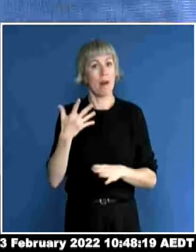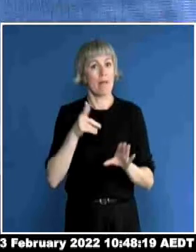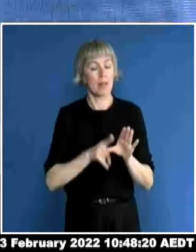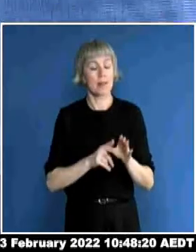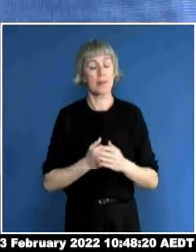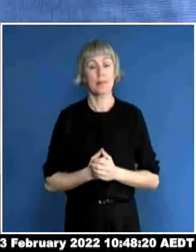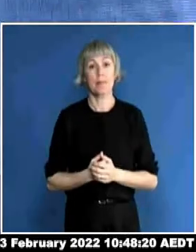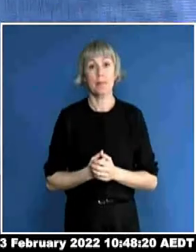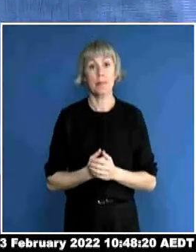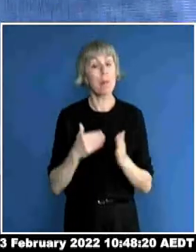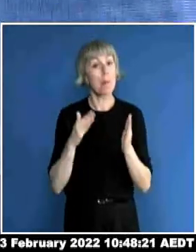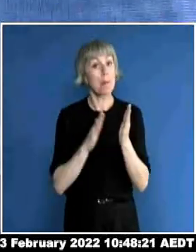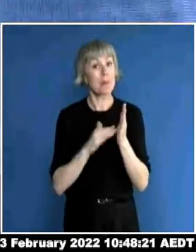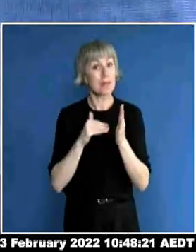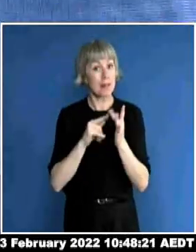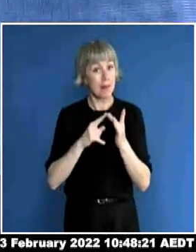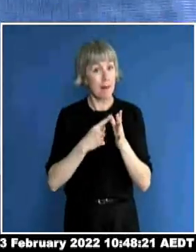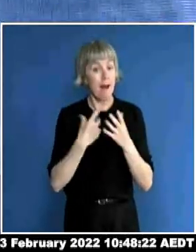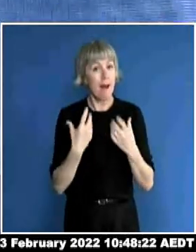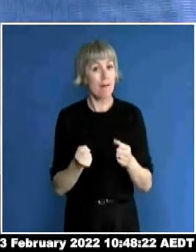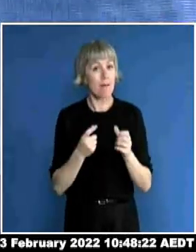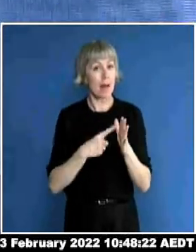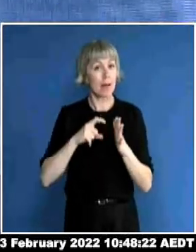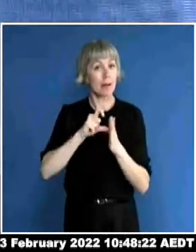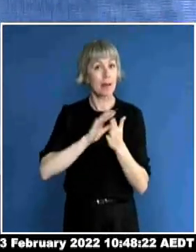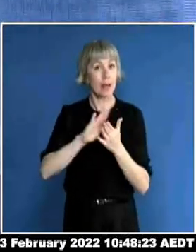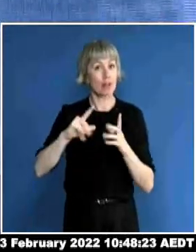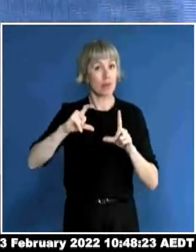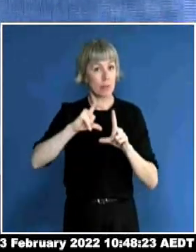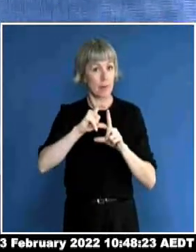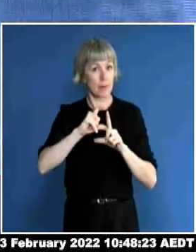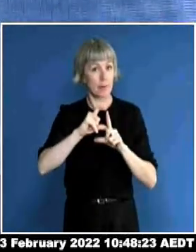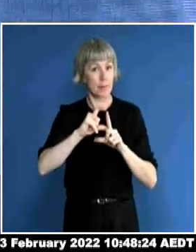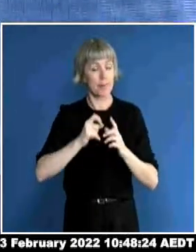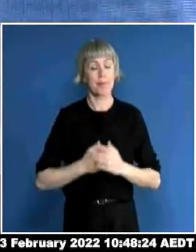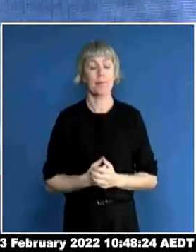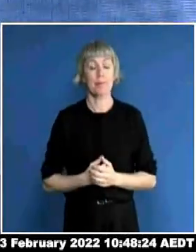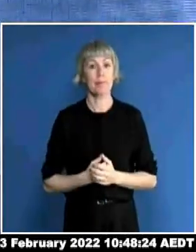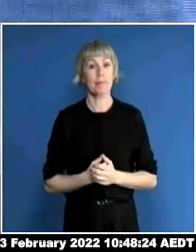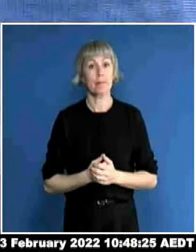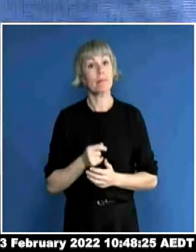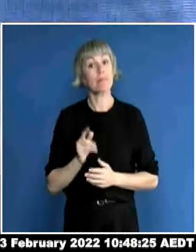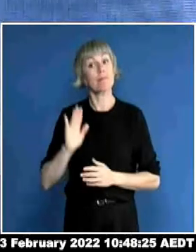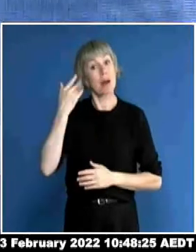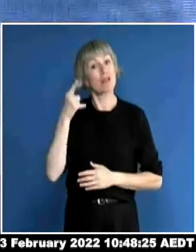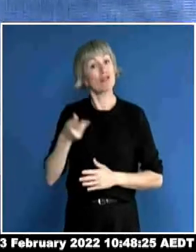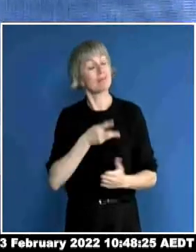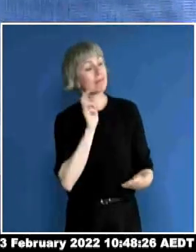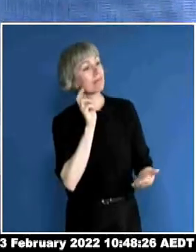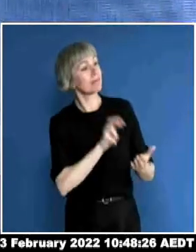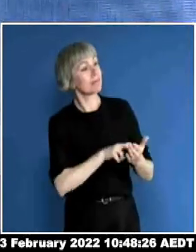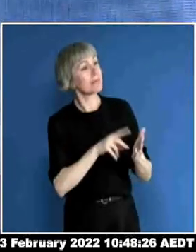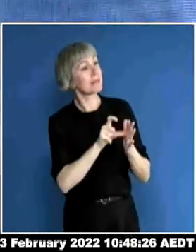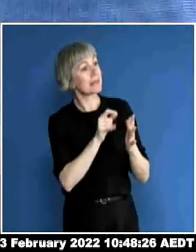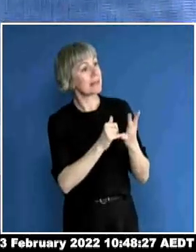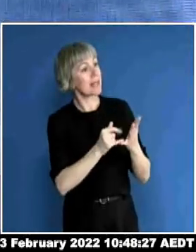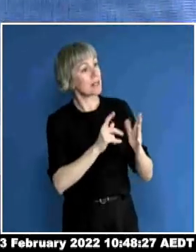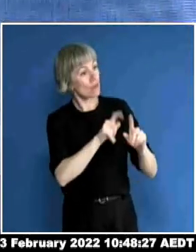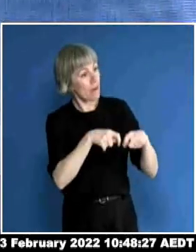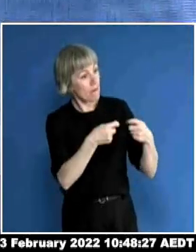Mzia registered with a DES provider who told her they would get her a job. But the job never eventuated.